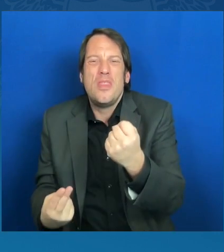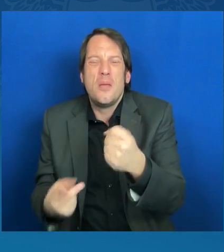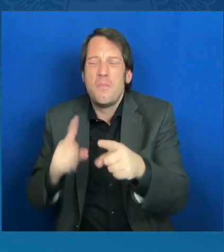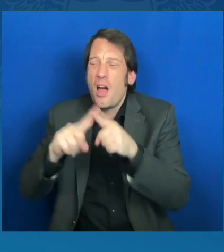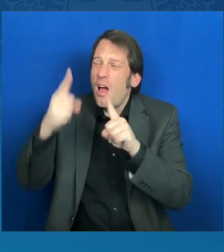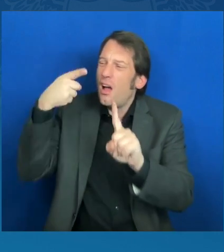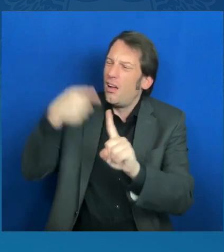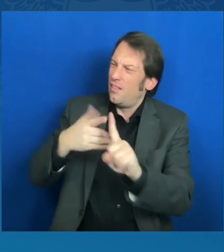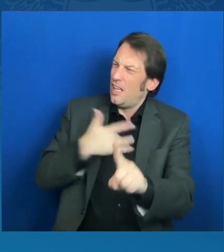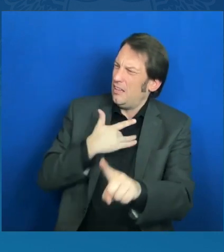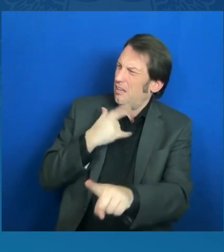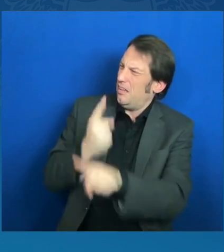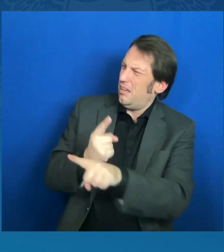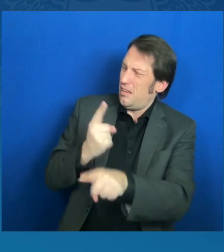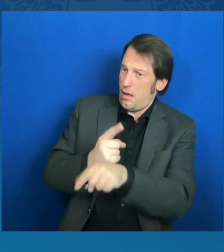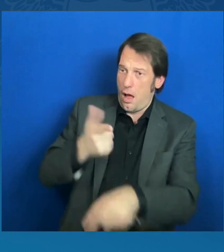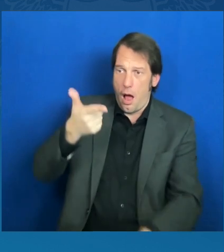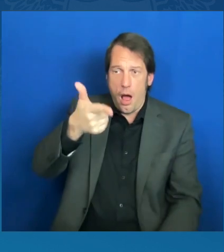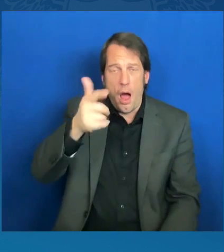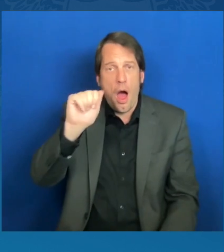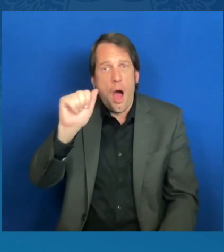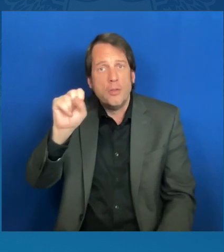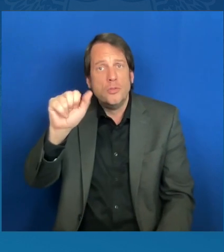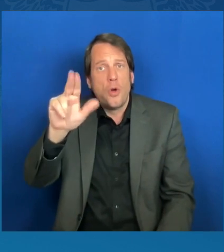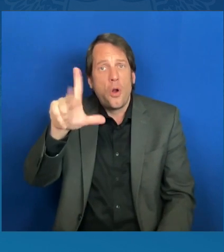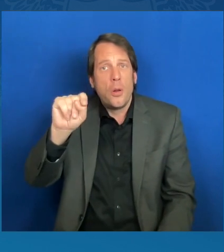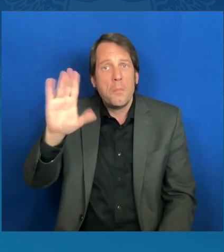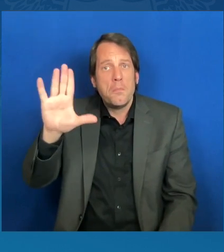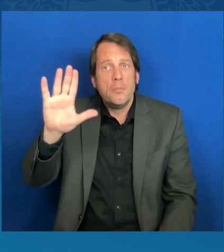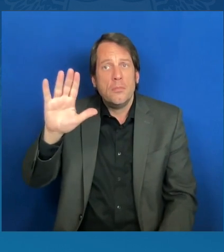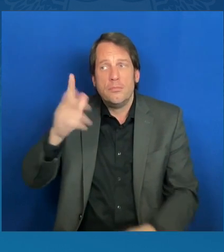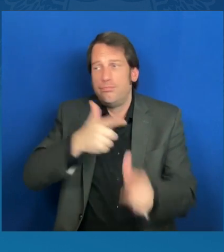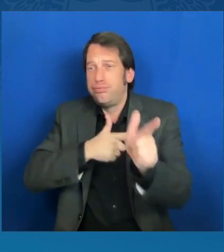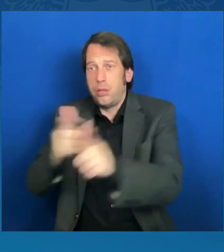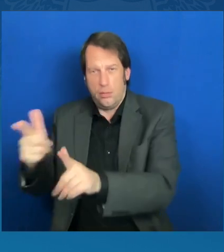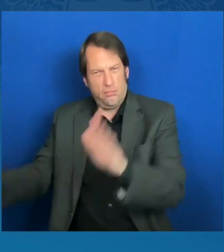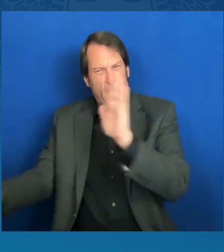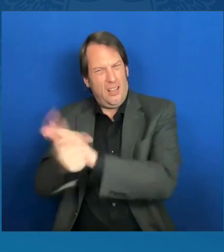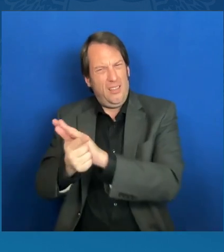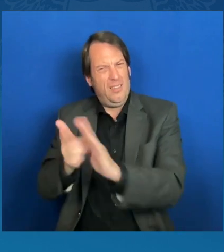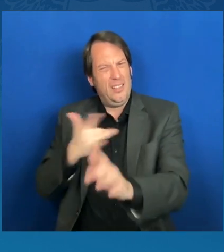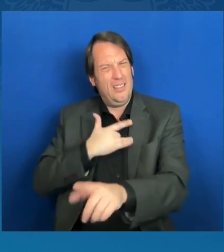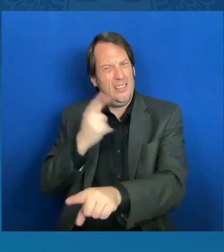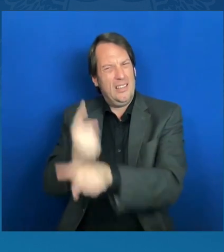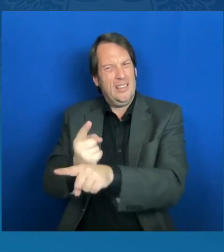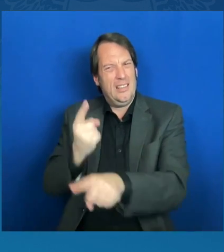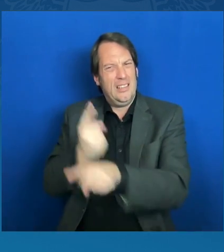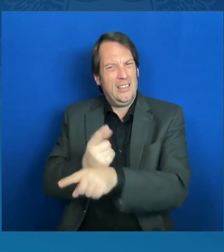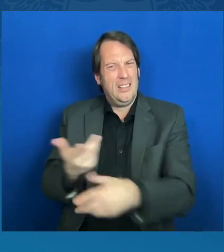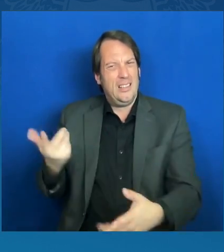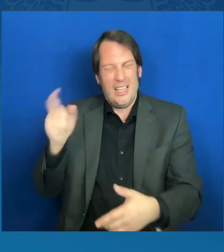that we need red flag laws. It's reasonable to say that if you want to deal with violence in the community, you also got --